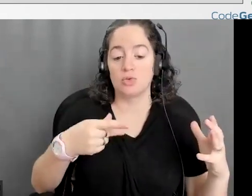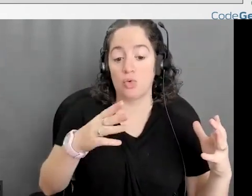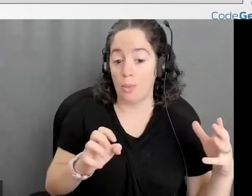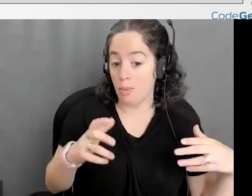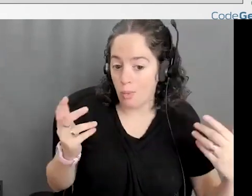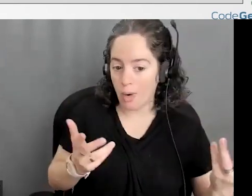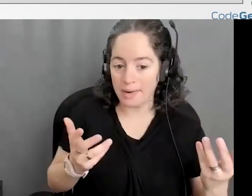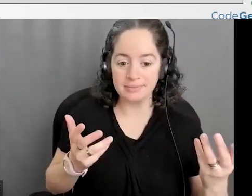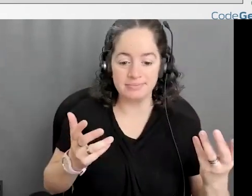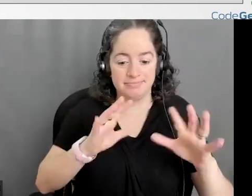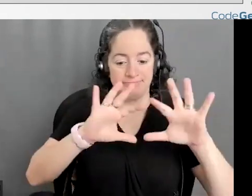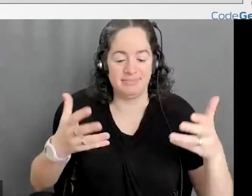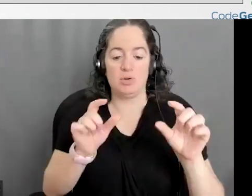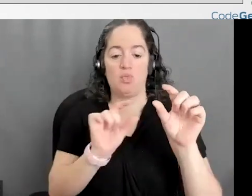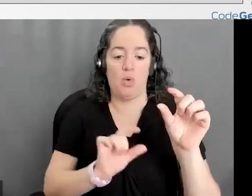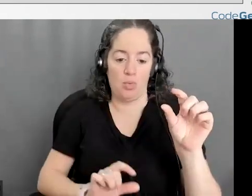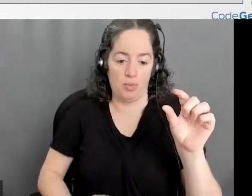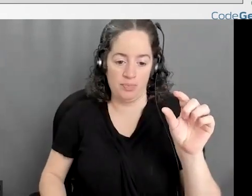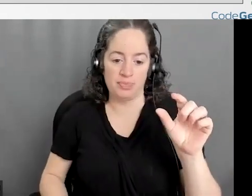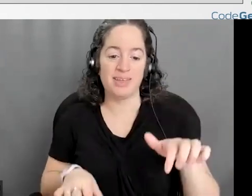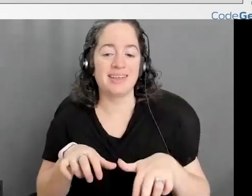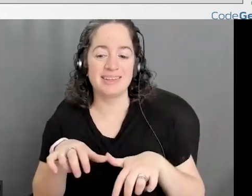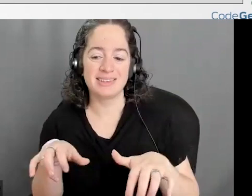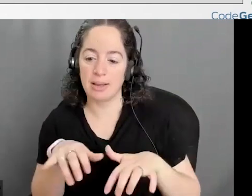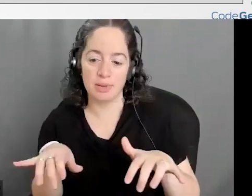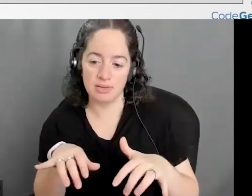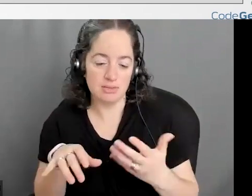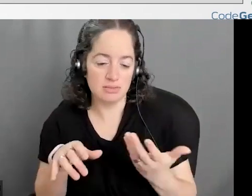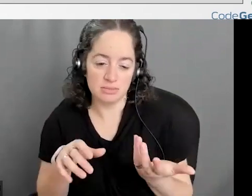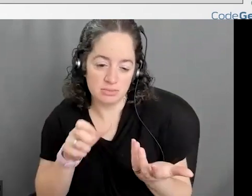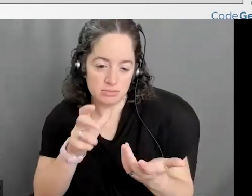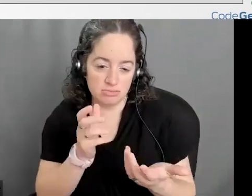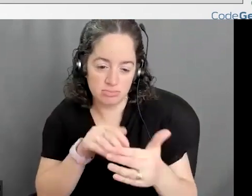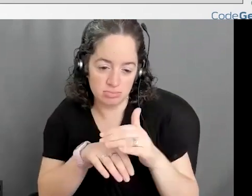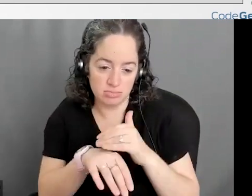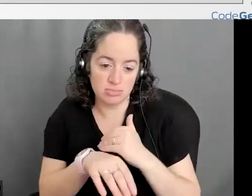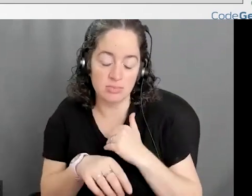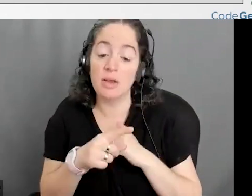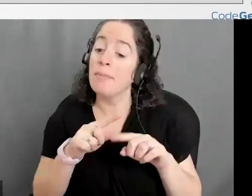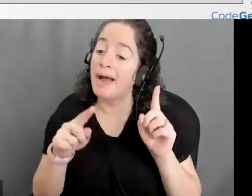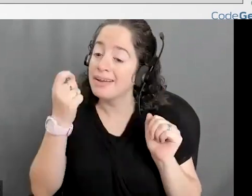They're hidden from the keyboard navigation, so I have no tab index set on them, but they are clickable.